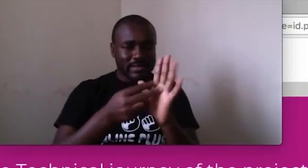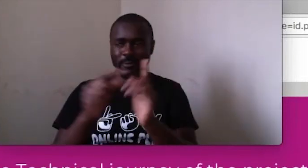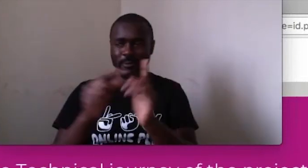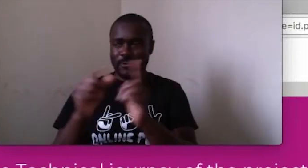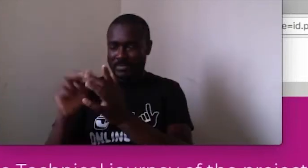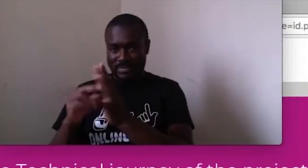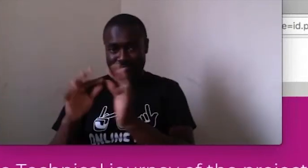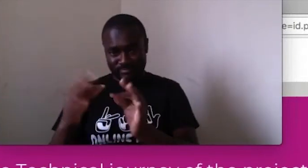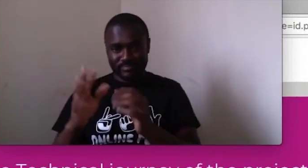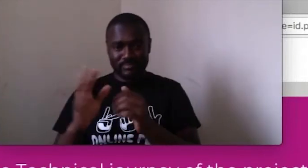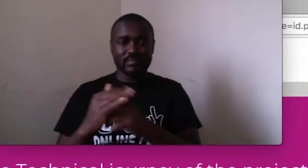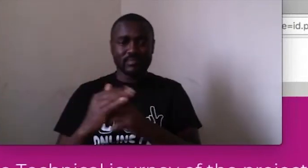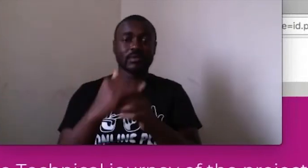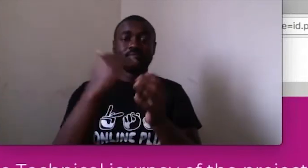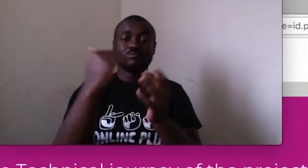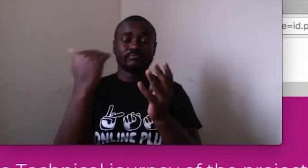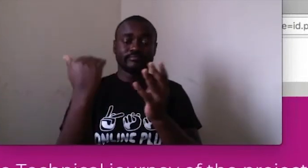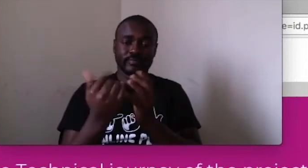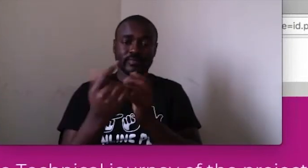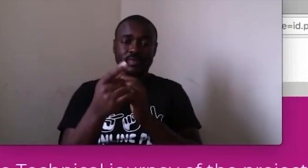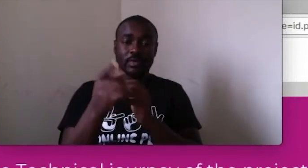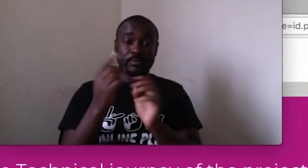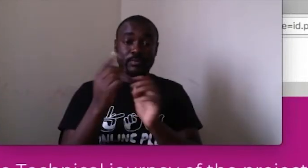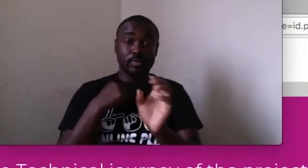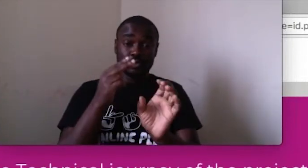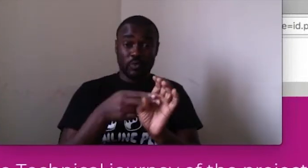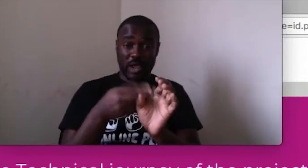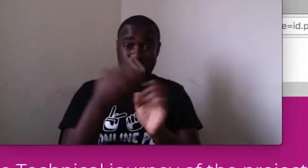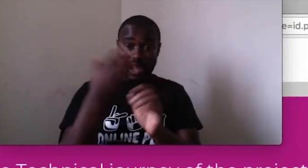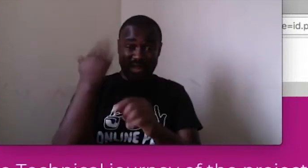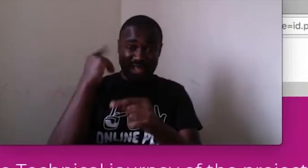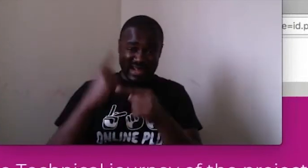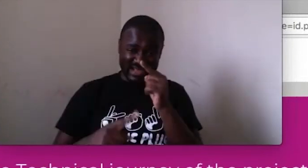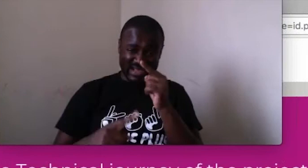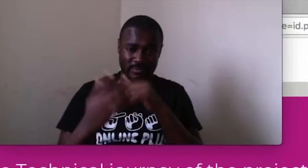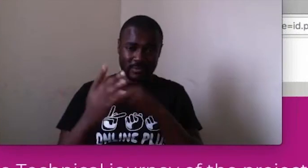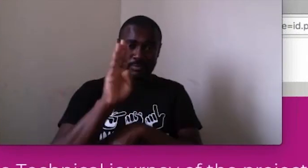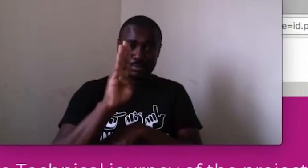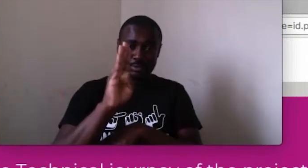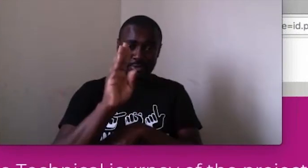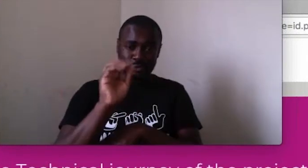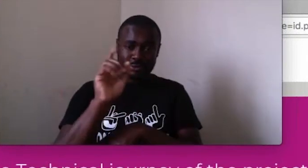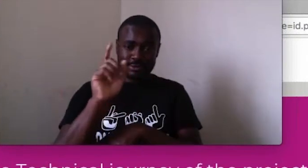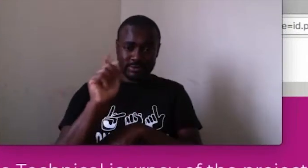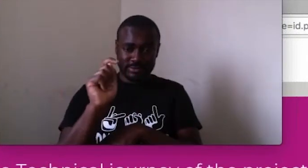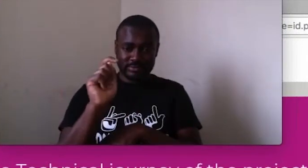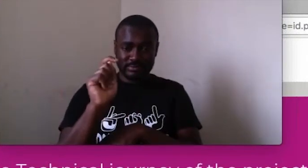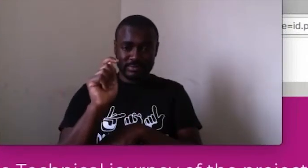and now I have the Sex eLimu app and I will develop the bot later on